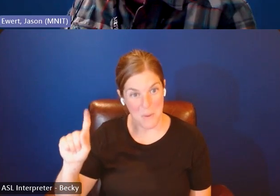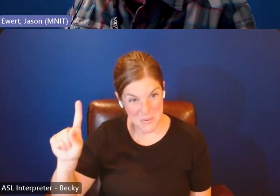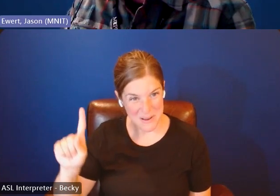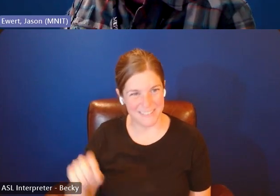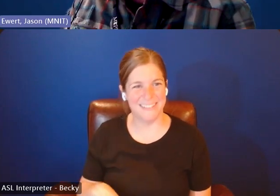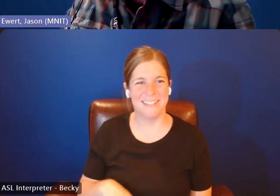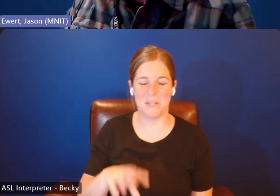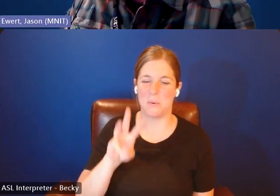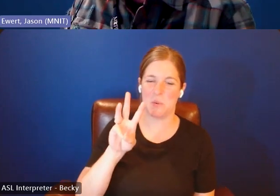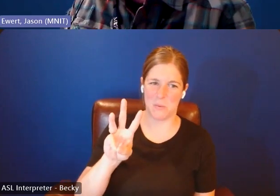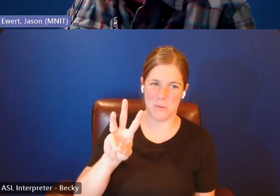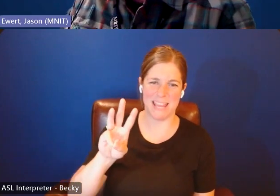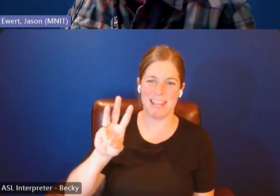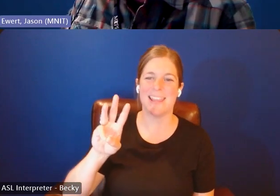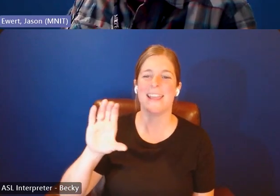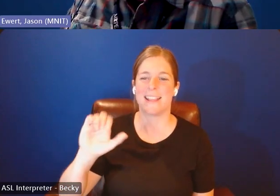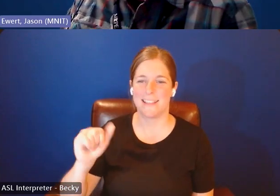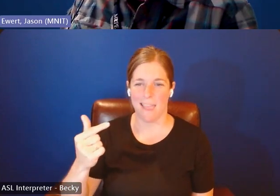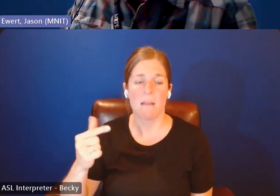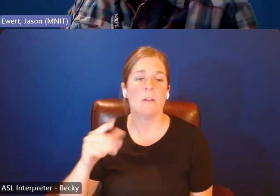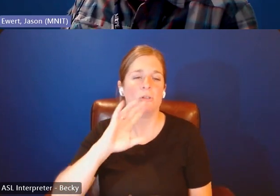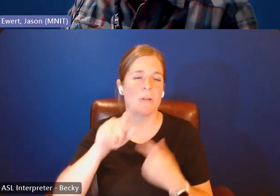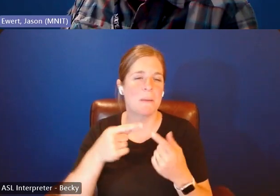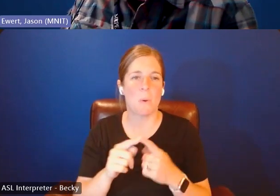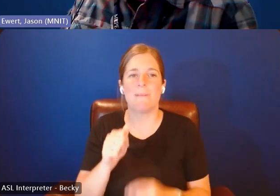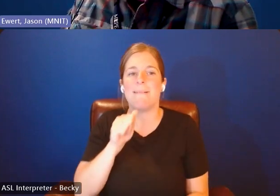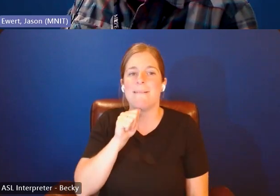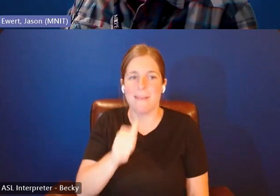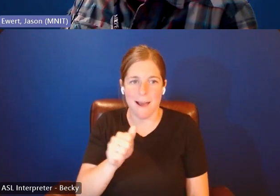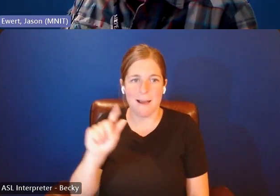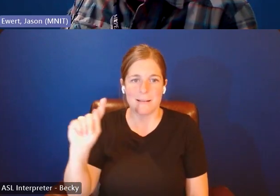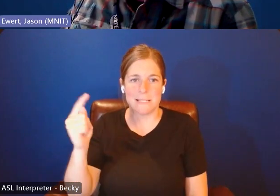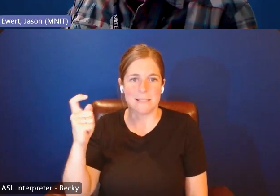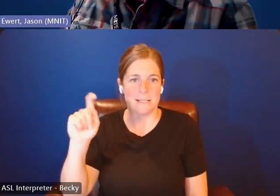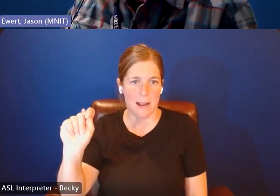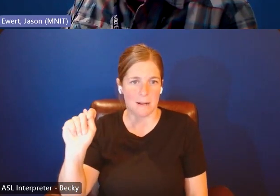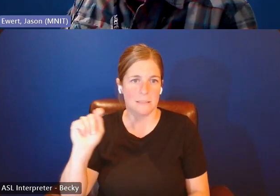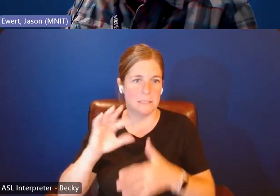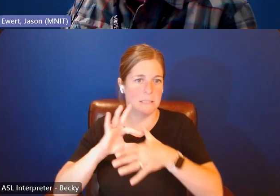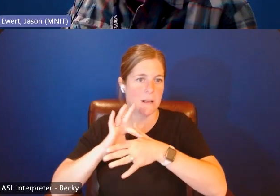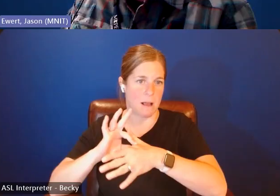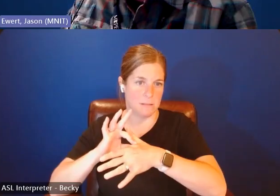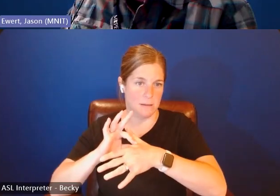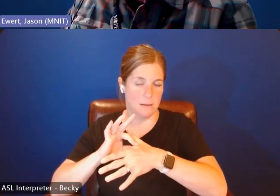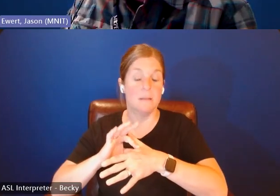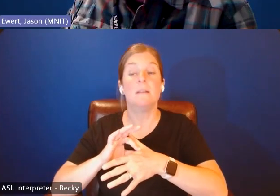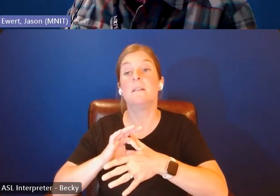they're talking about nontext content. And the terms they use in the requirement